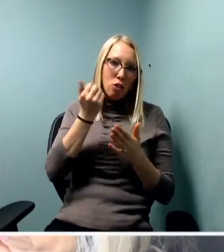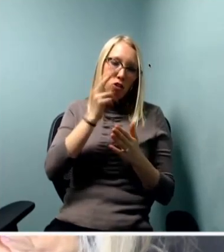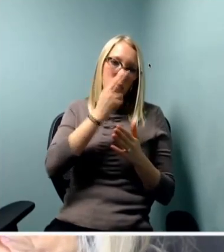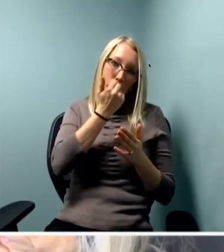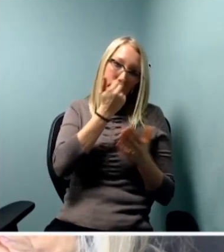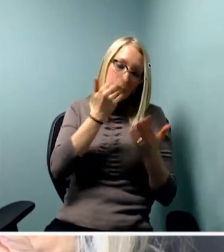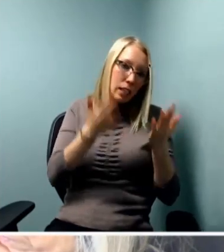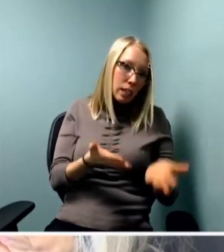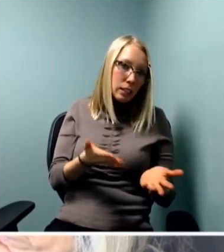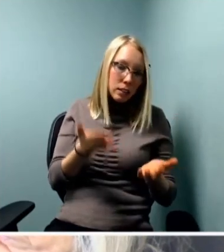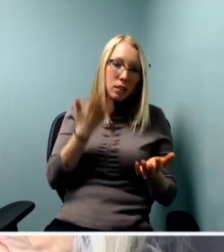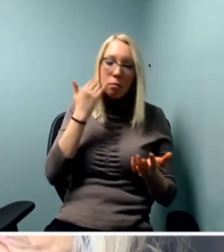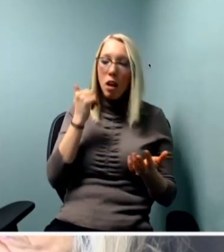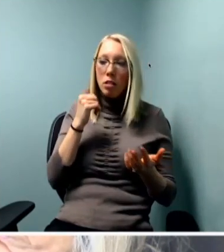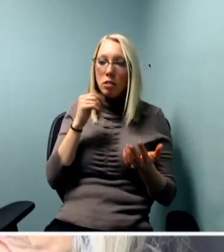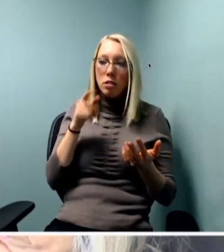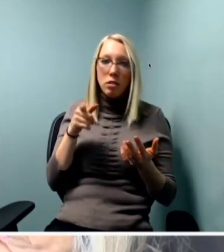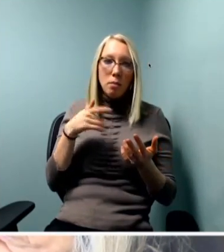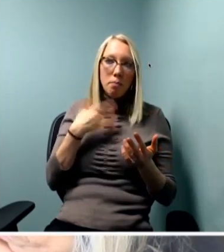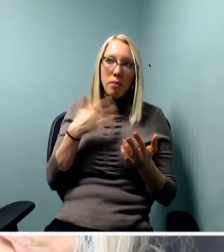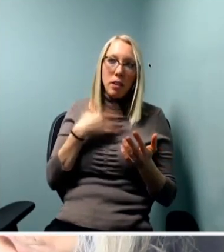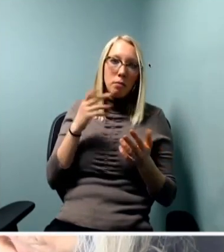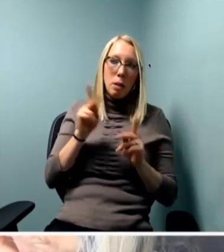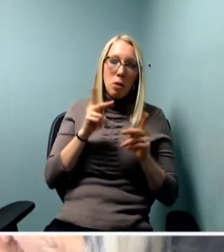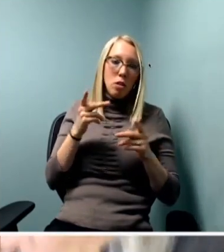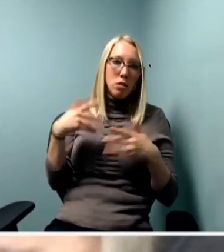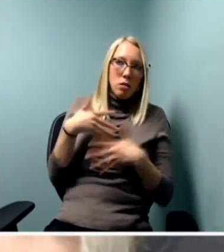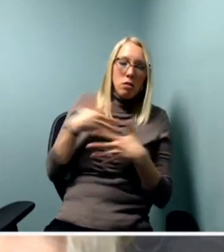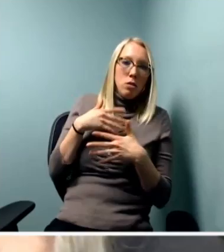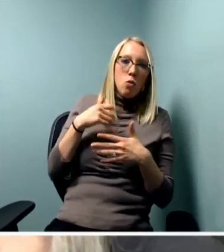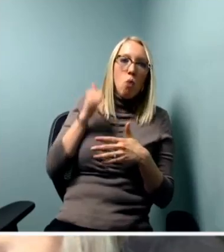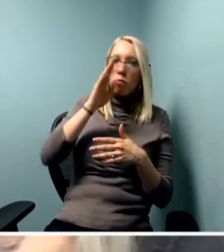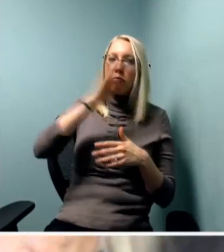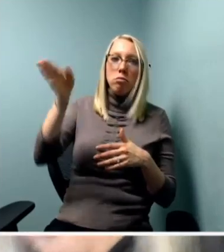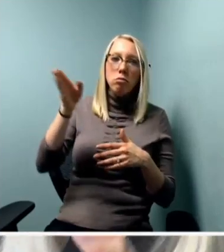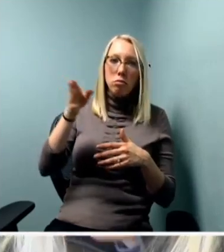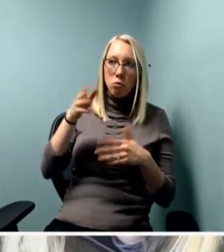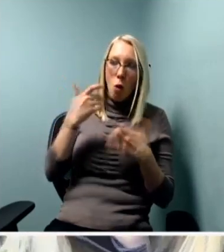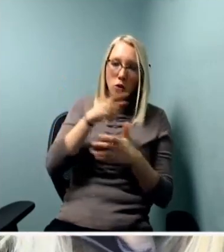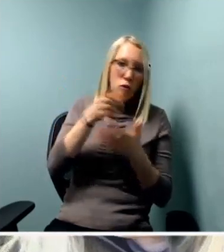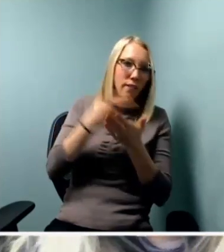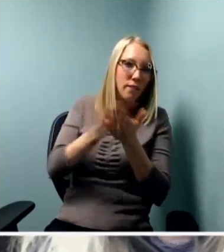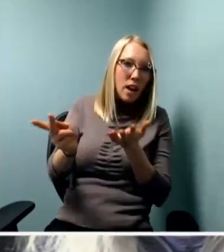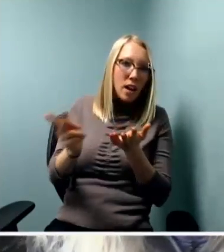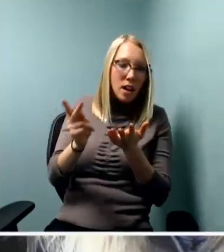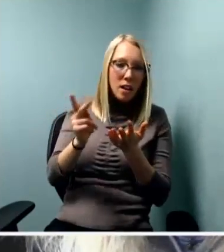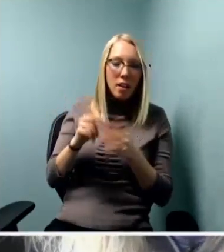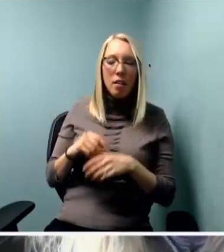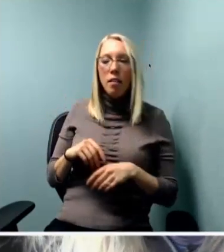because they are scared to have you fail. And those are the things,